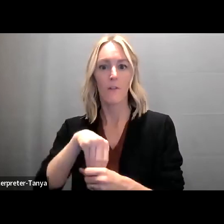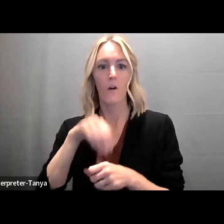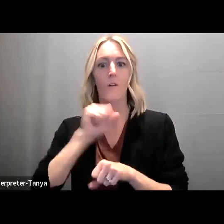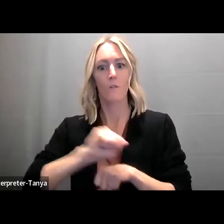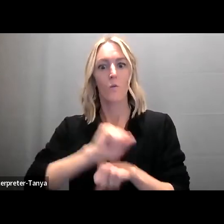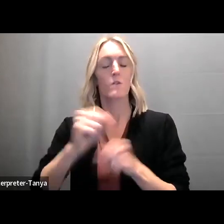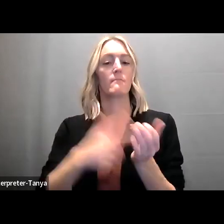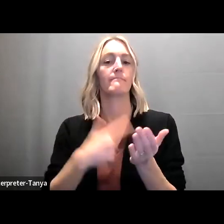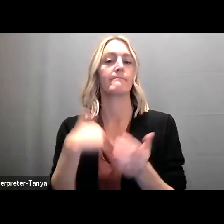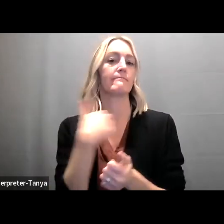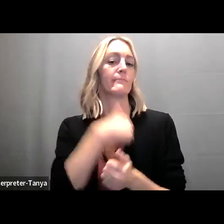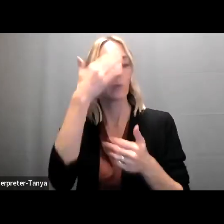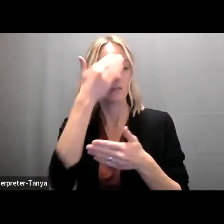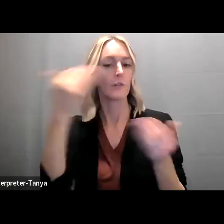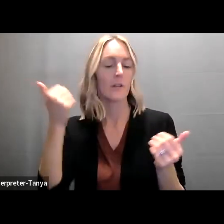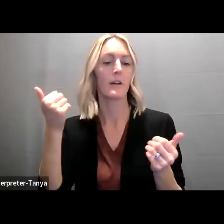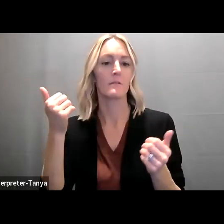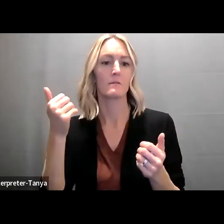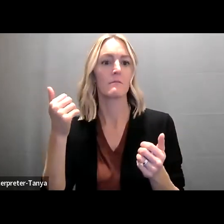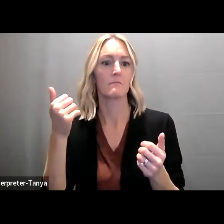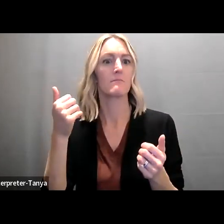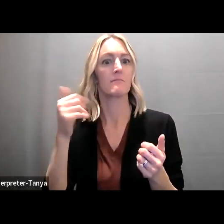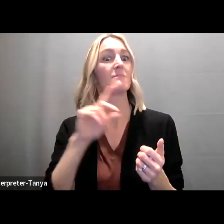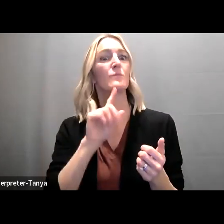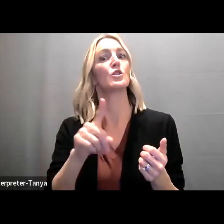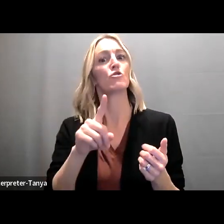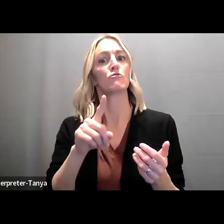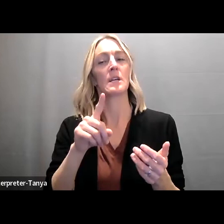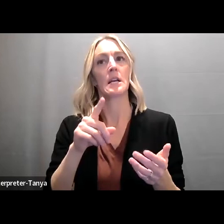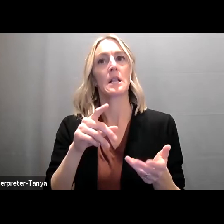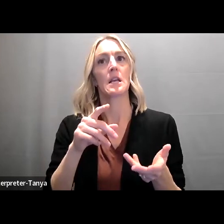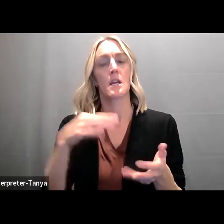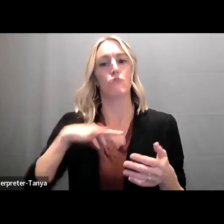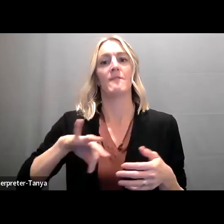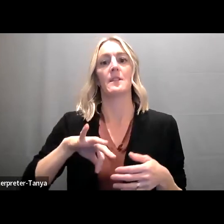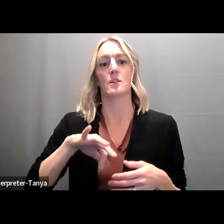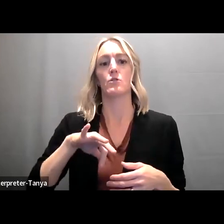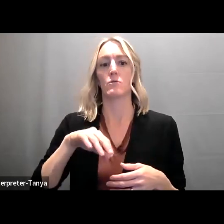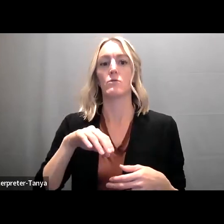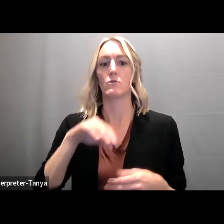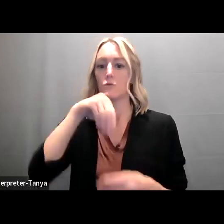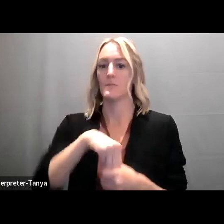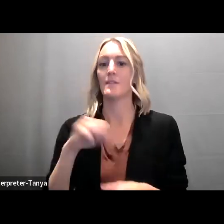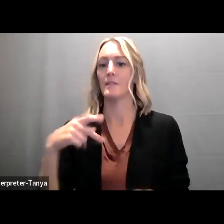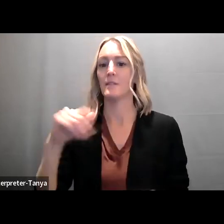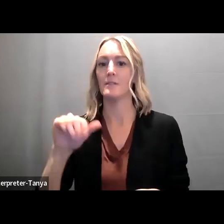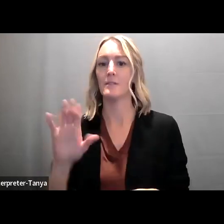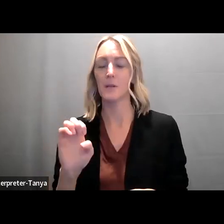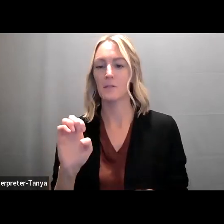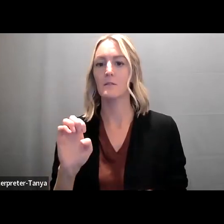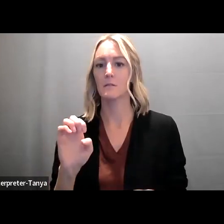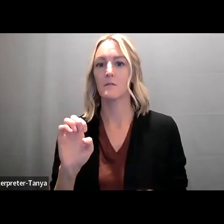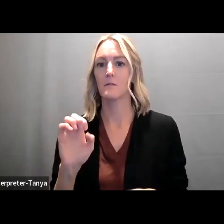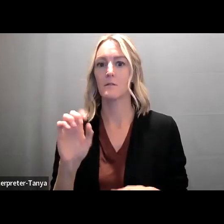we forget, it's a privilege to be in spaces where there is some pretty heavy gatekeeping